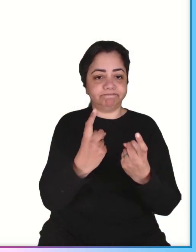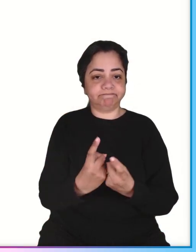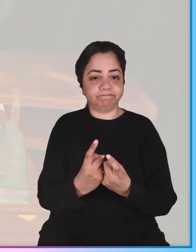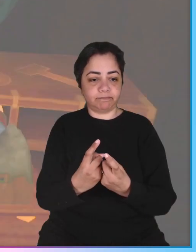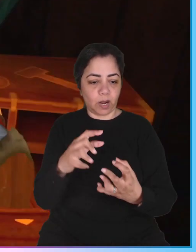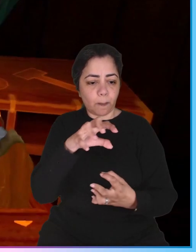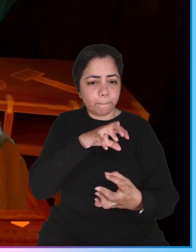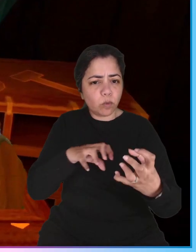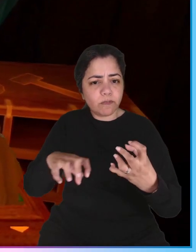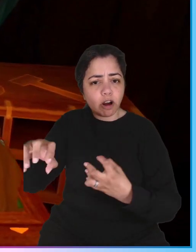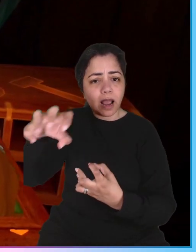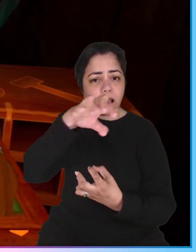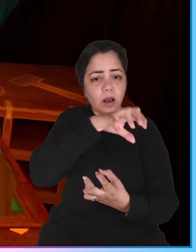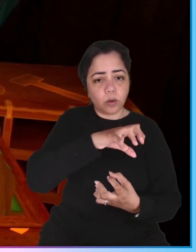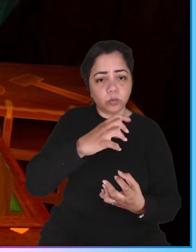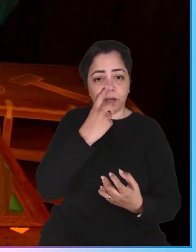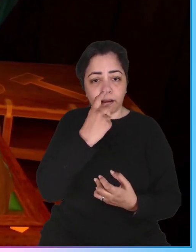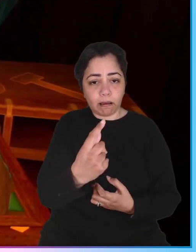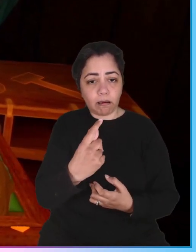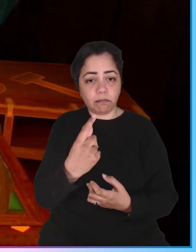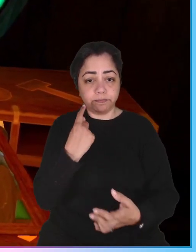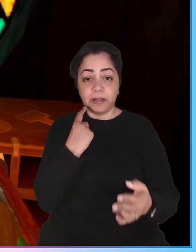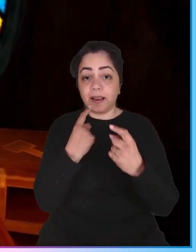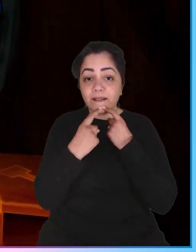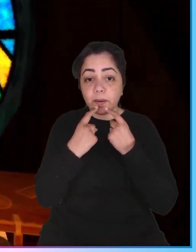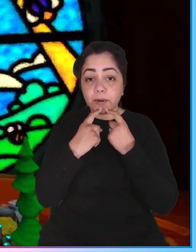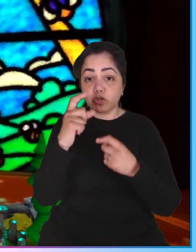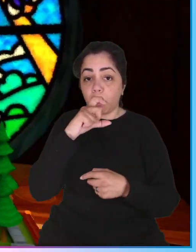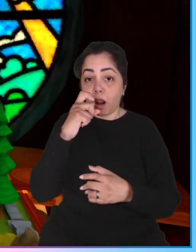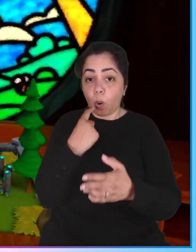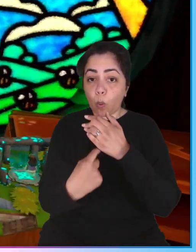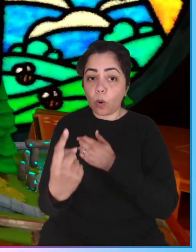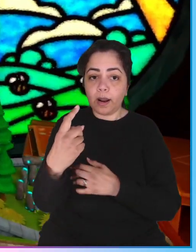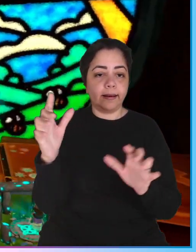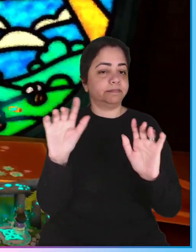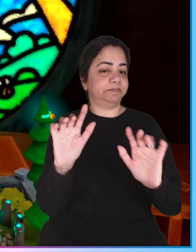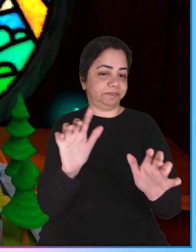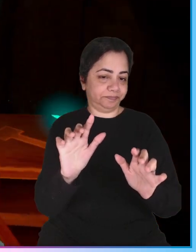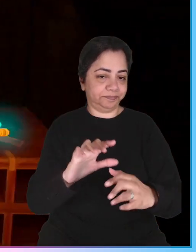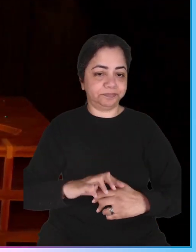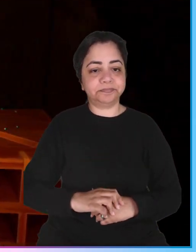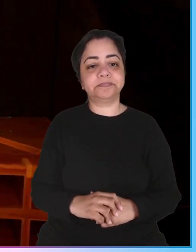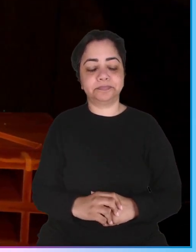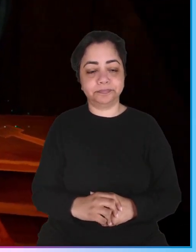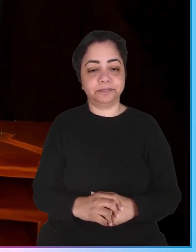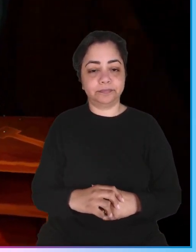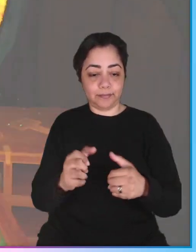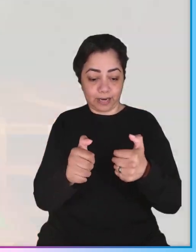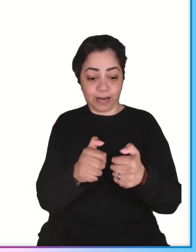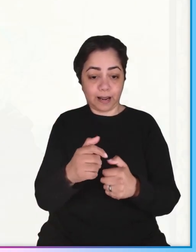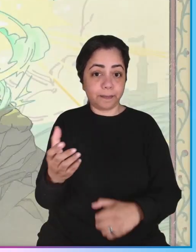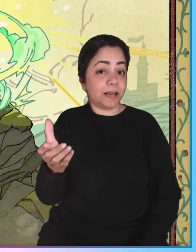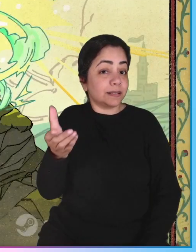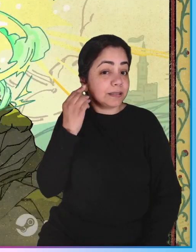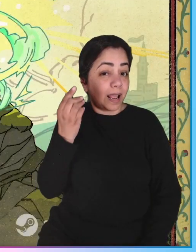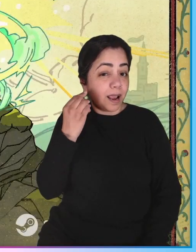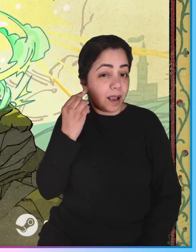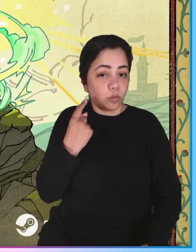By incorporating best practices and playtesting feedback where possible we’ve worked hard to make sure A Knight in the Attic is a comfortable and enjoyable experience for our players.